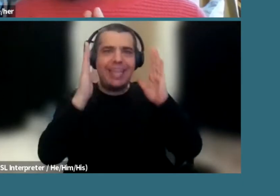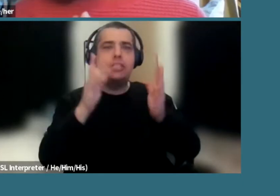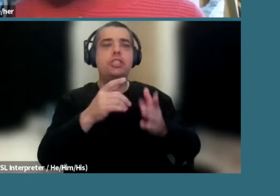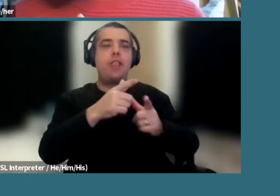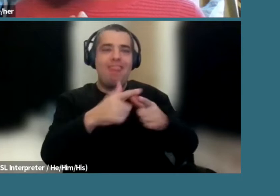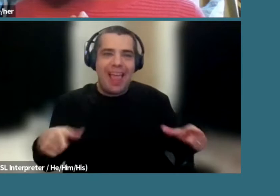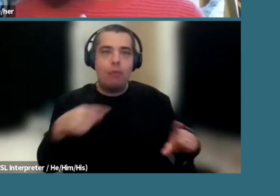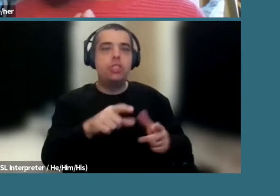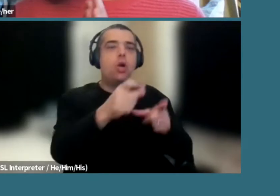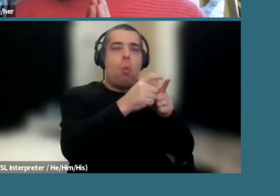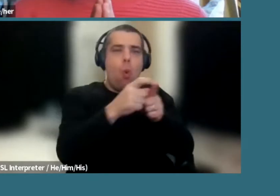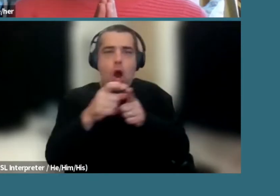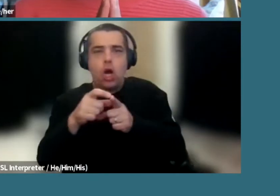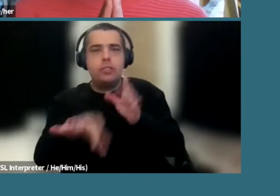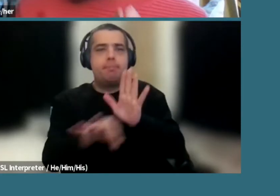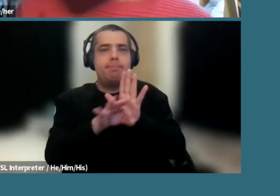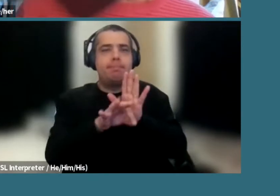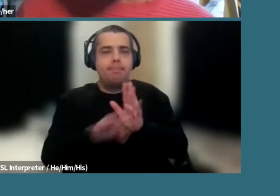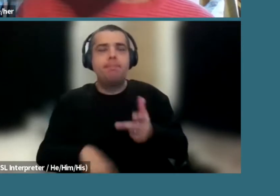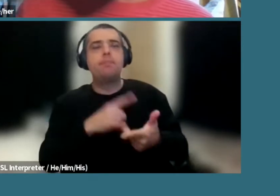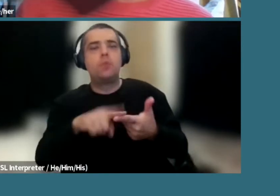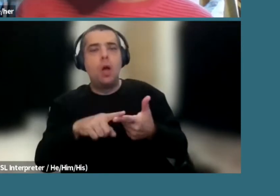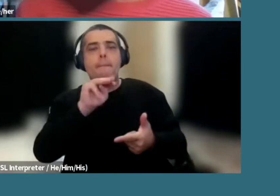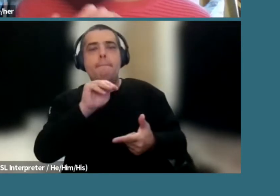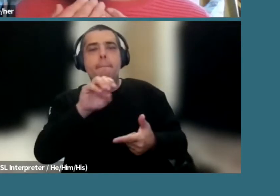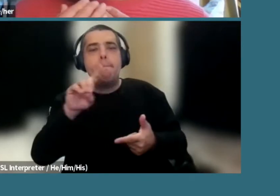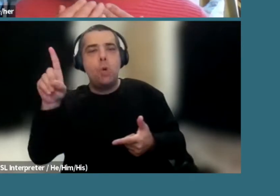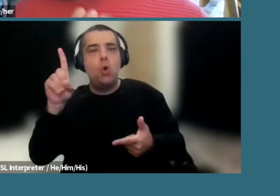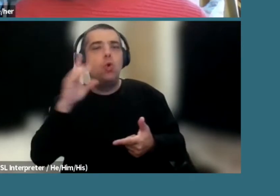the words that you're choosing, what mood are you evoking.